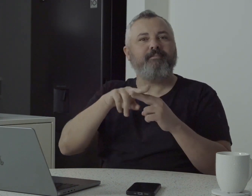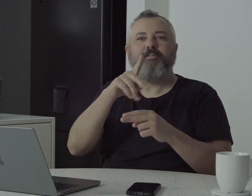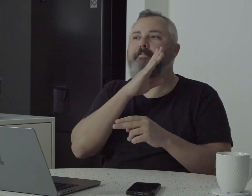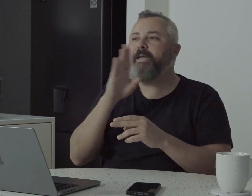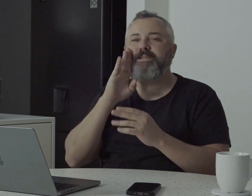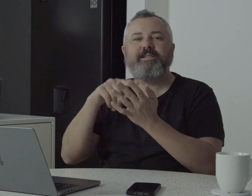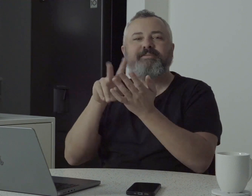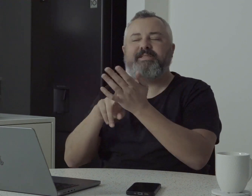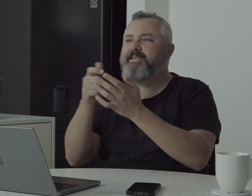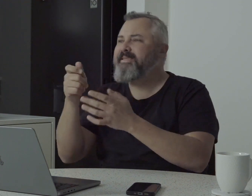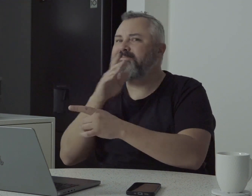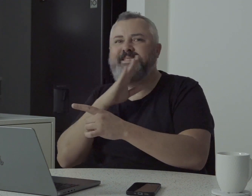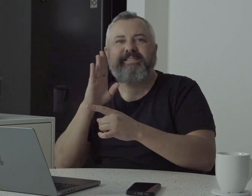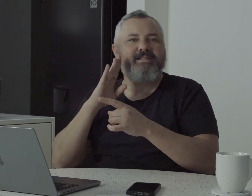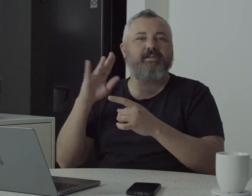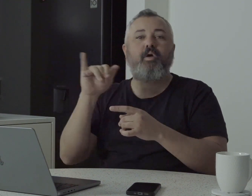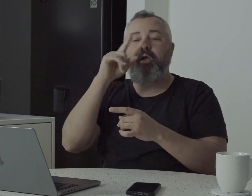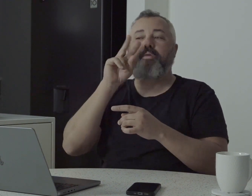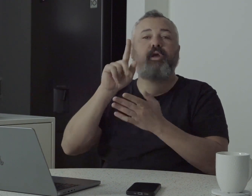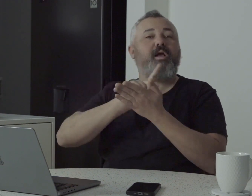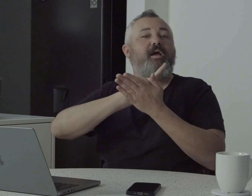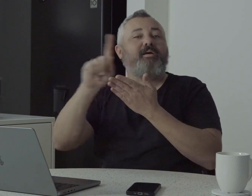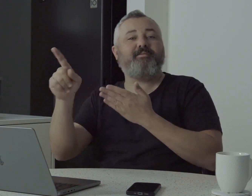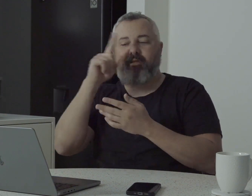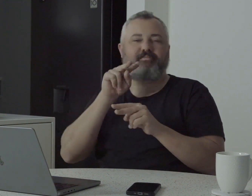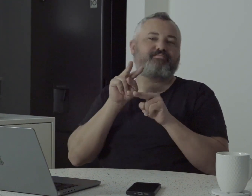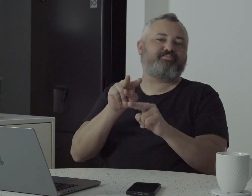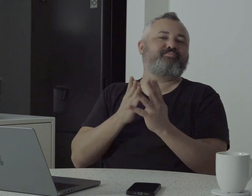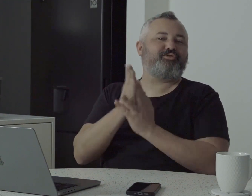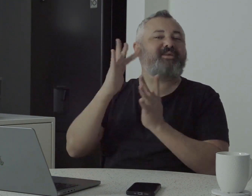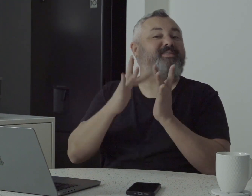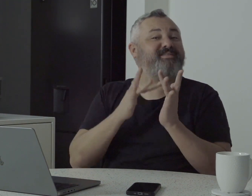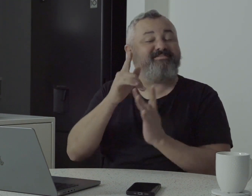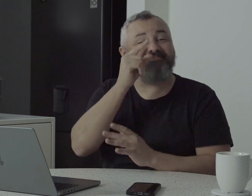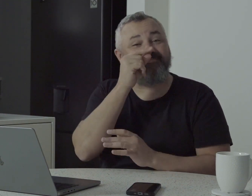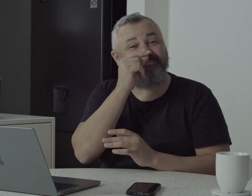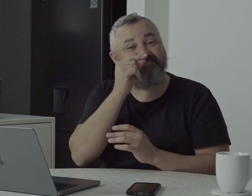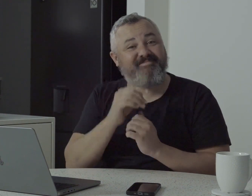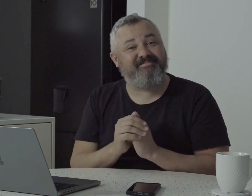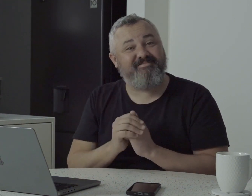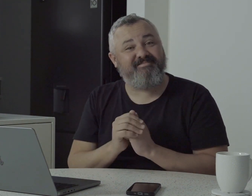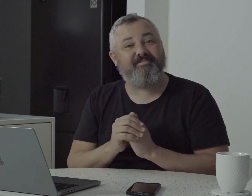where you may have missed a show when it was programmed. You're also able to watch a TV show at a time that suits you